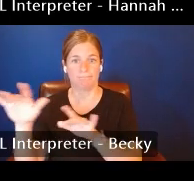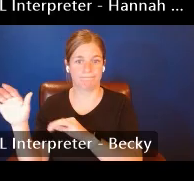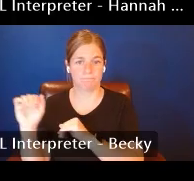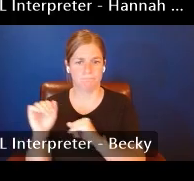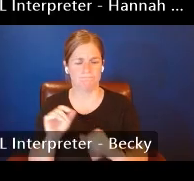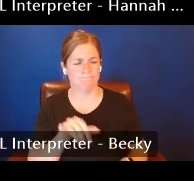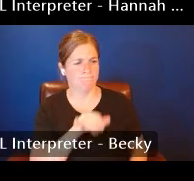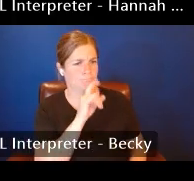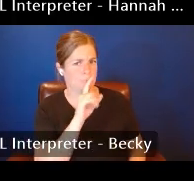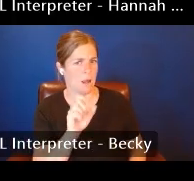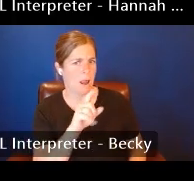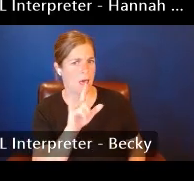OK.